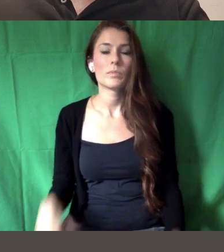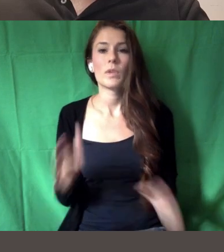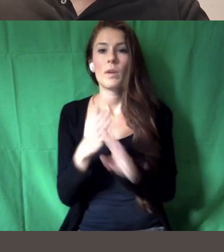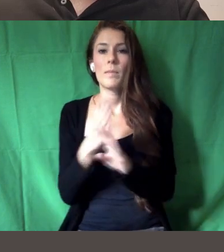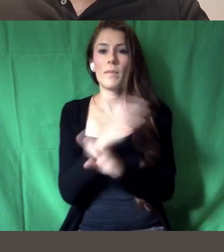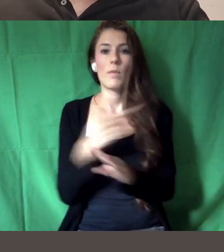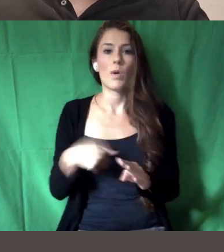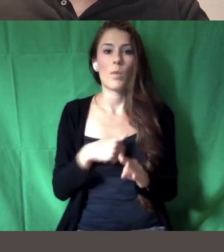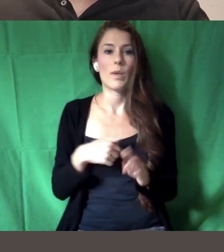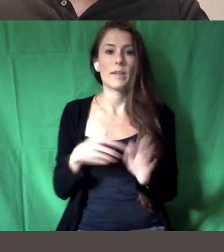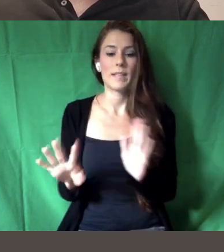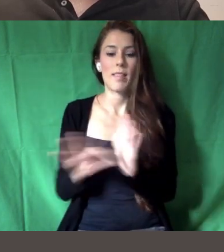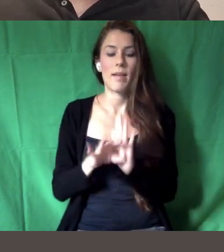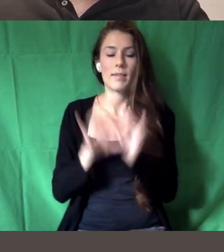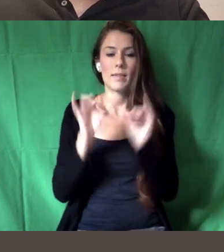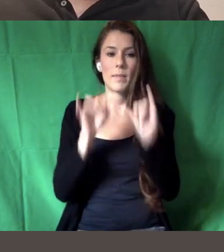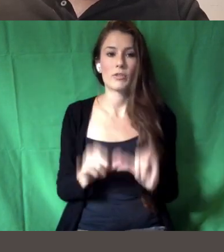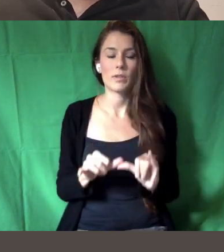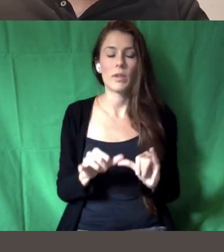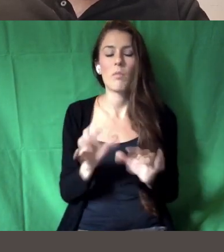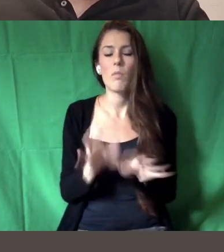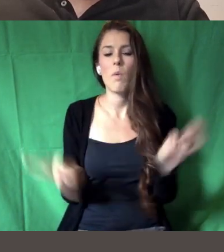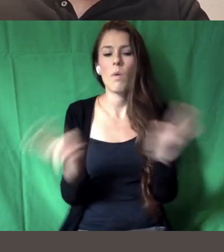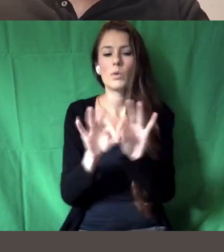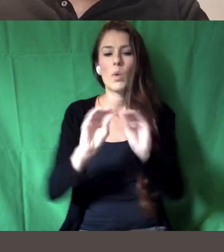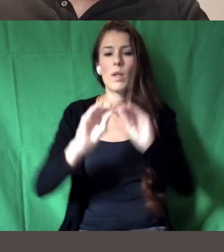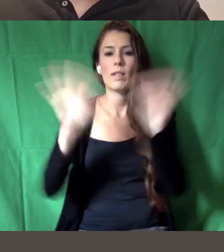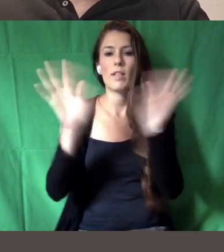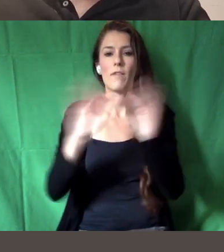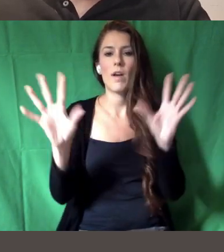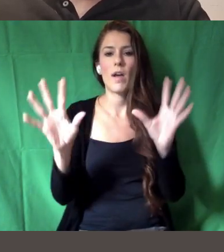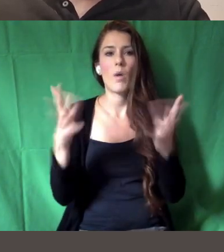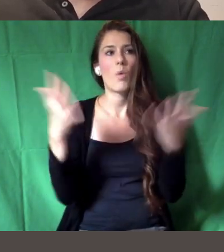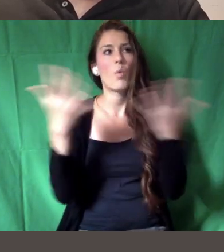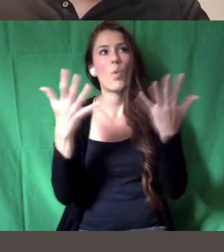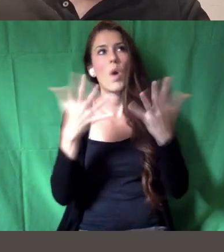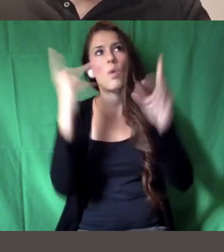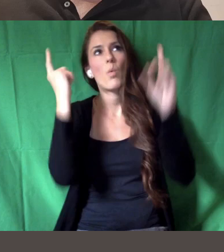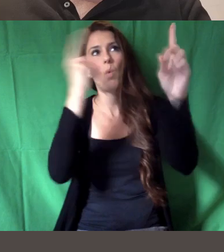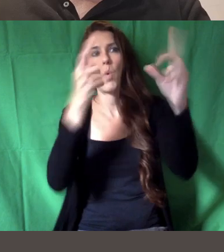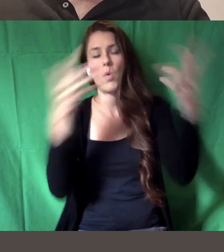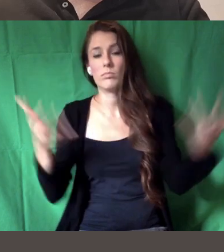Before we select metrics, it's important to clarify optimization rule, what we're actually trying to